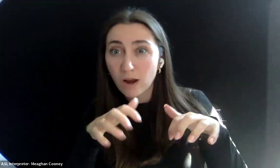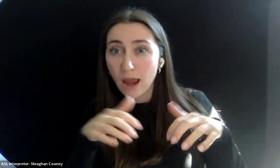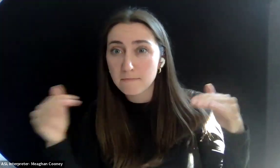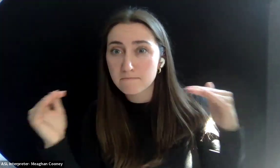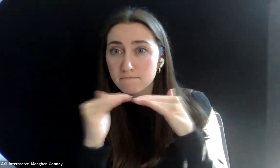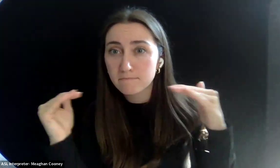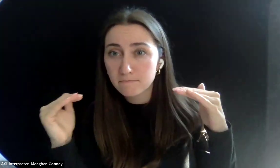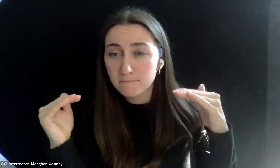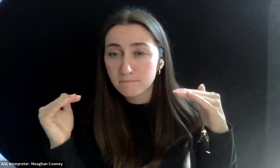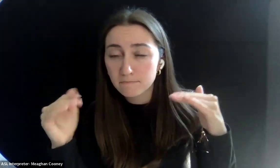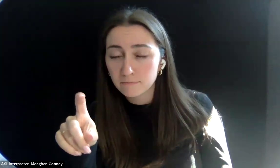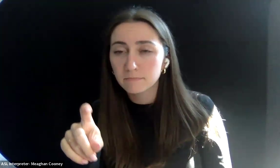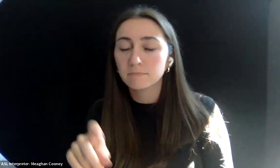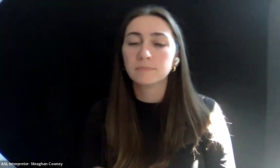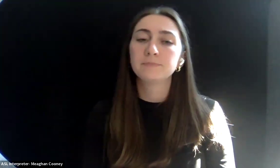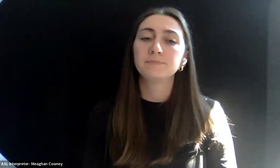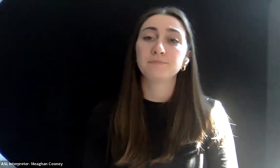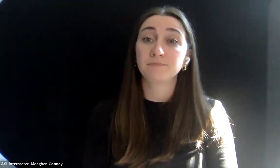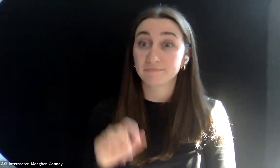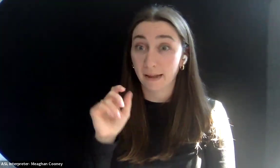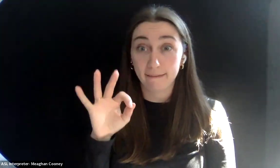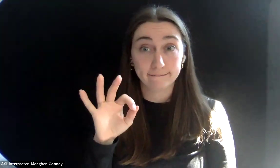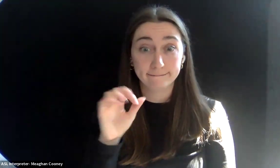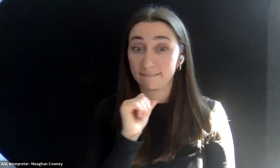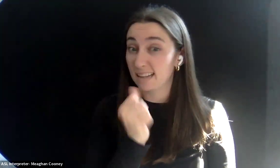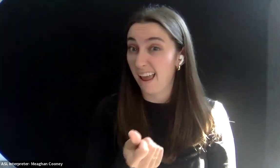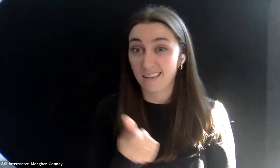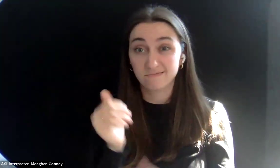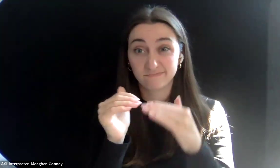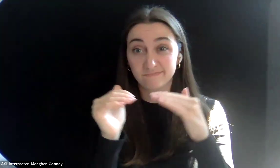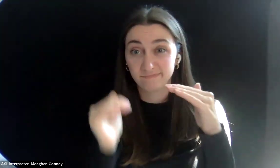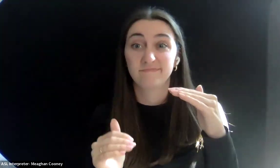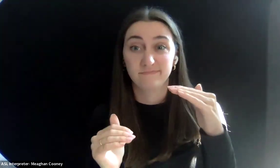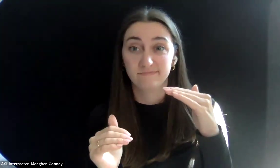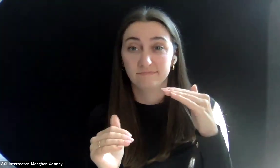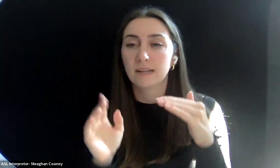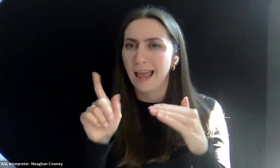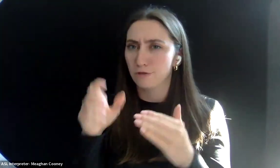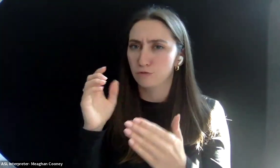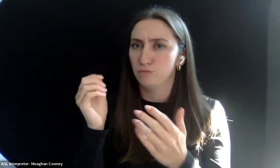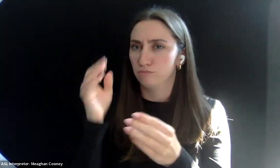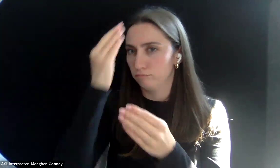And then again, if the project will not meet that recommendation, it should provide a justification. Next slide.